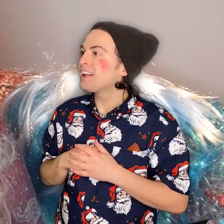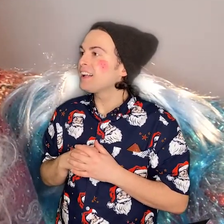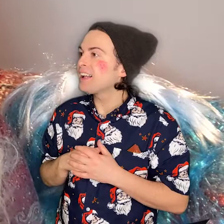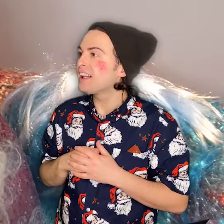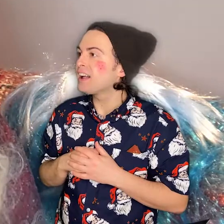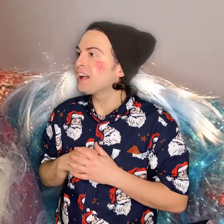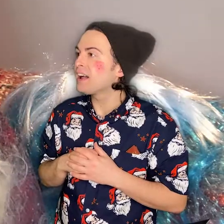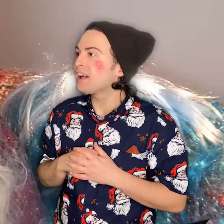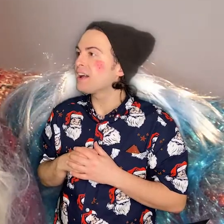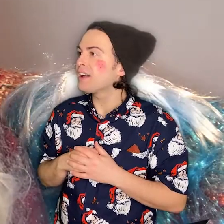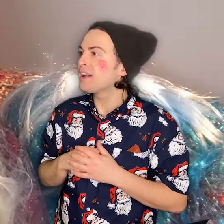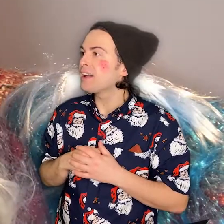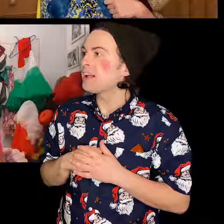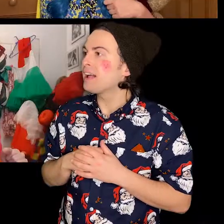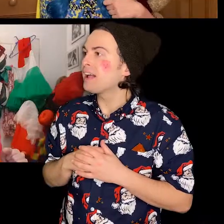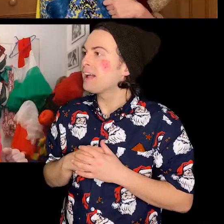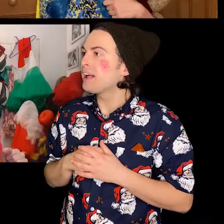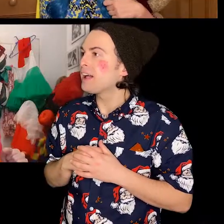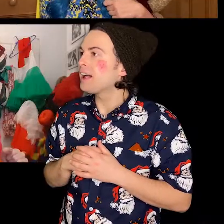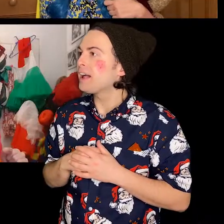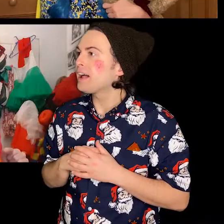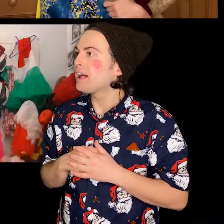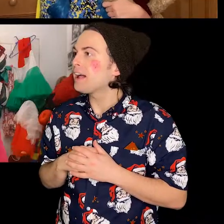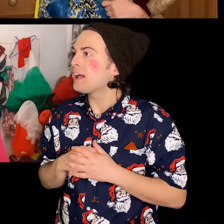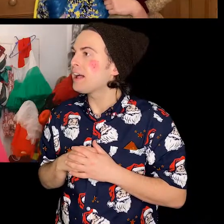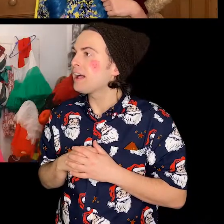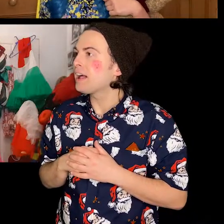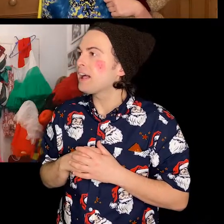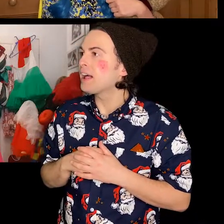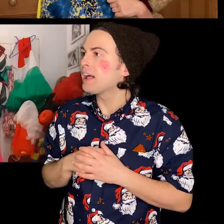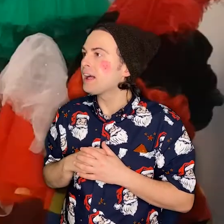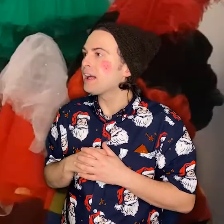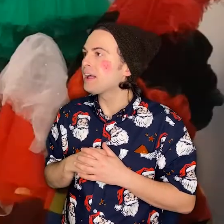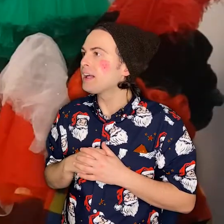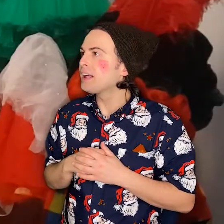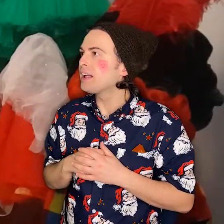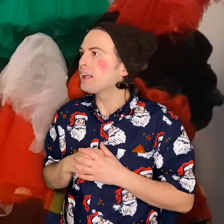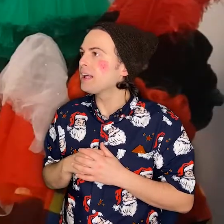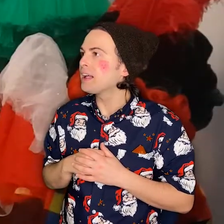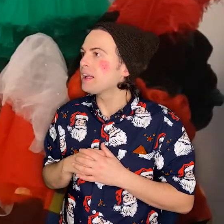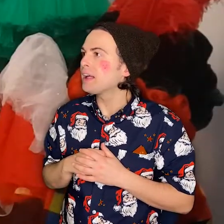in movies instead Helen – Indeed, I don’t think my brain